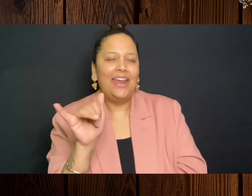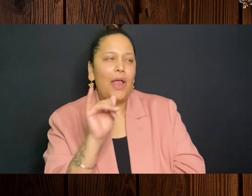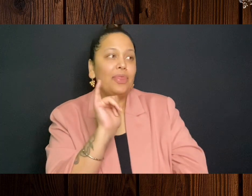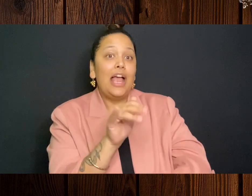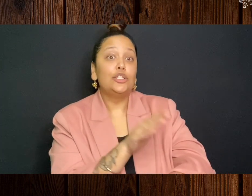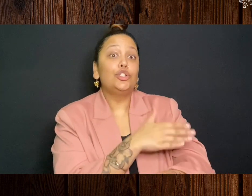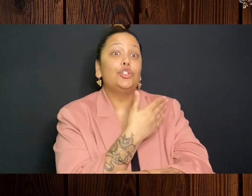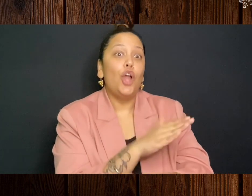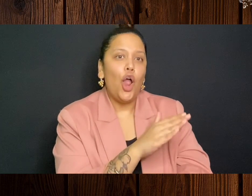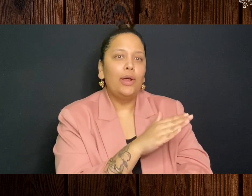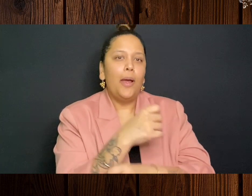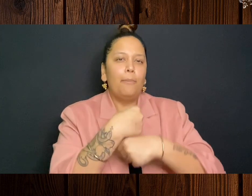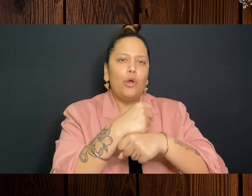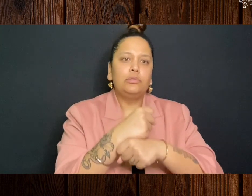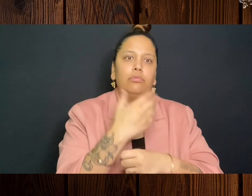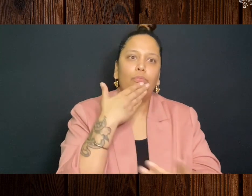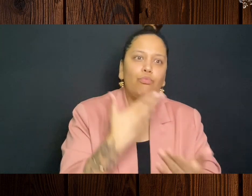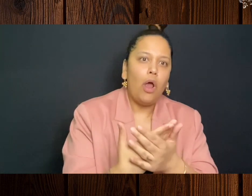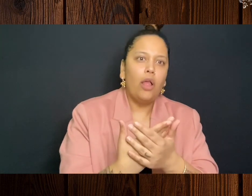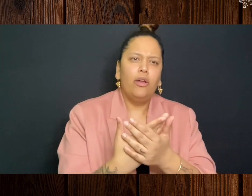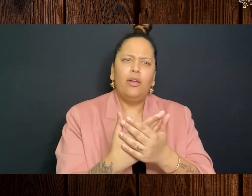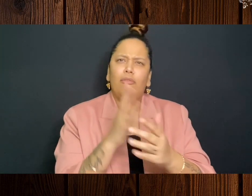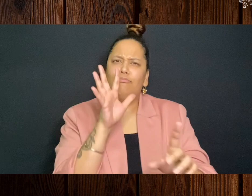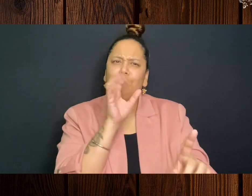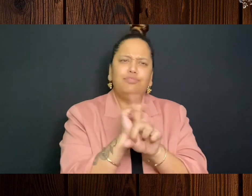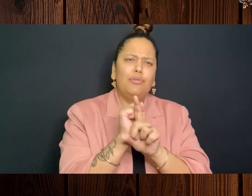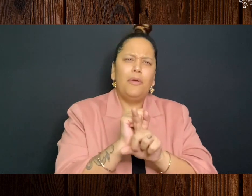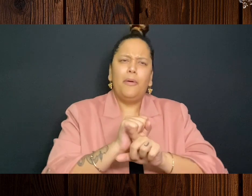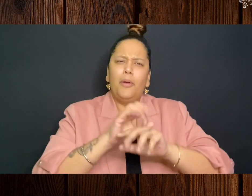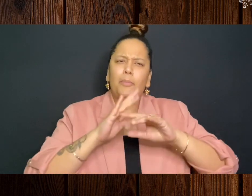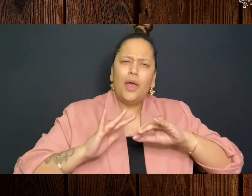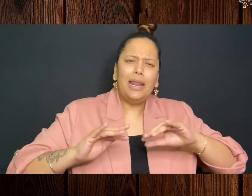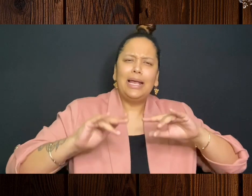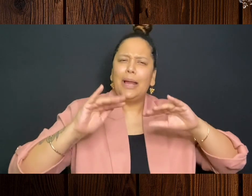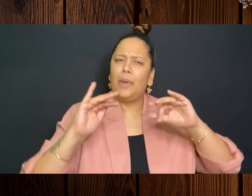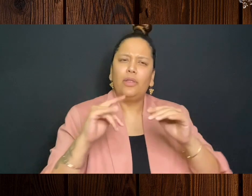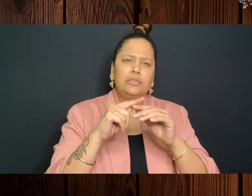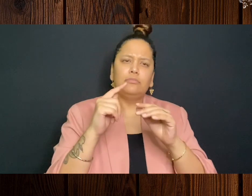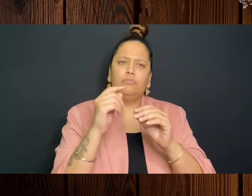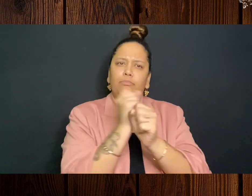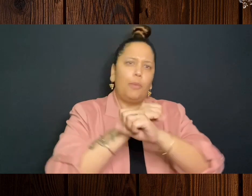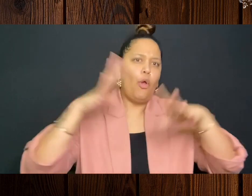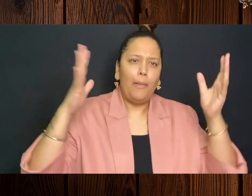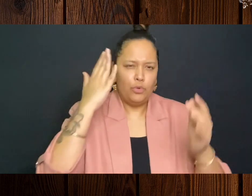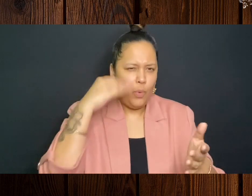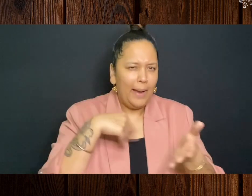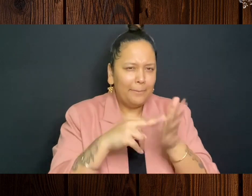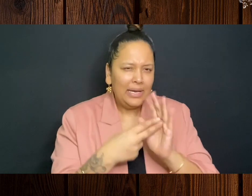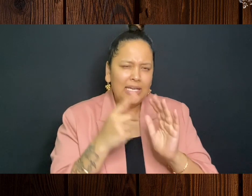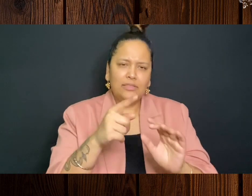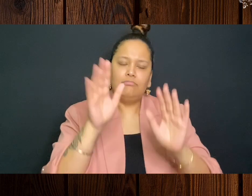was like, produced well, very catchy melody, and it just blew up, you know what I mean? And they've had a great fan base. They've